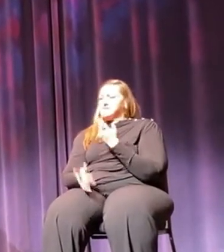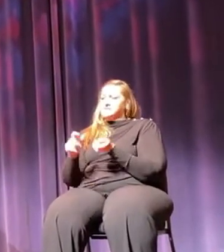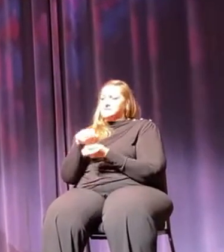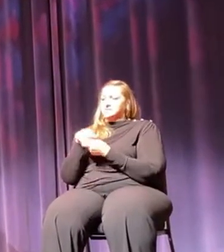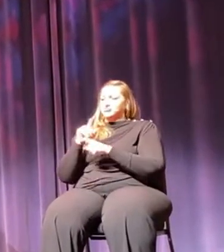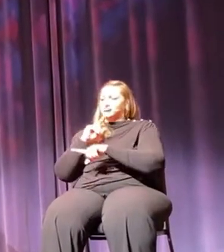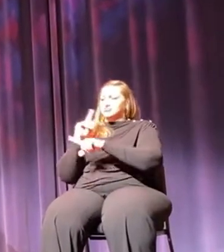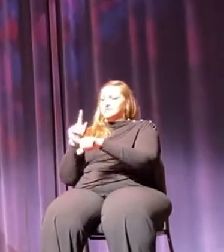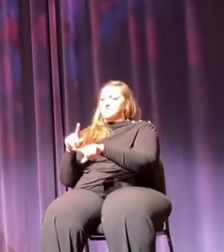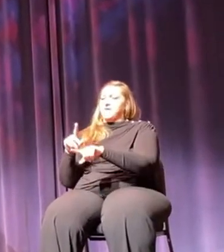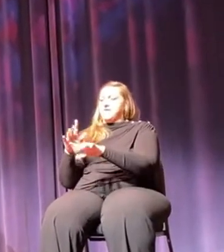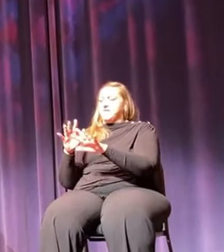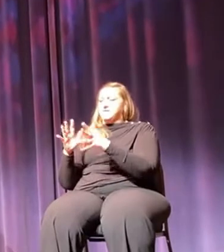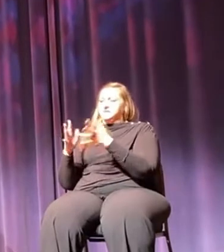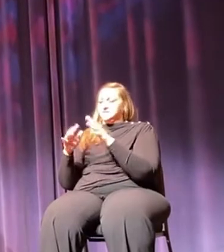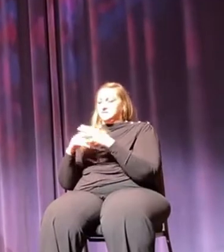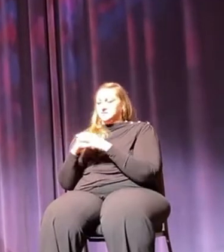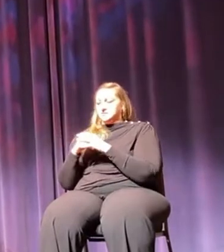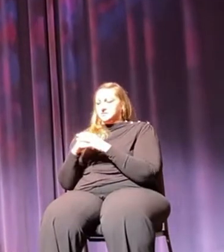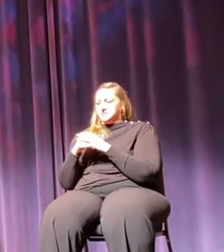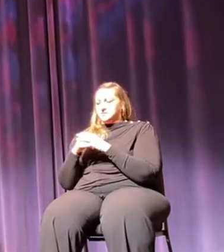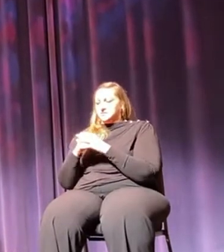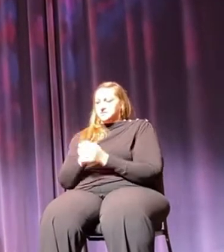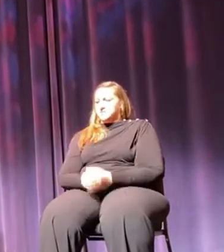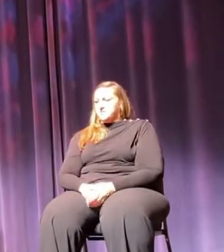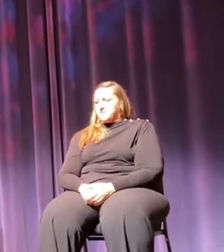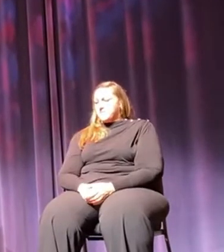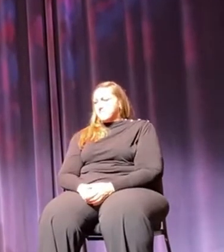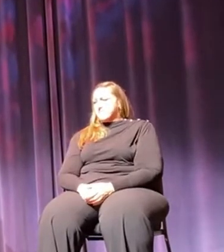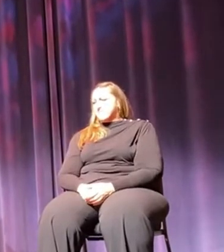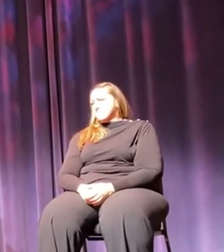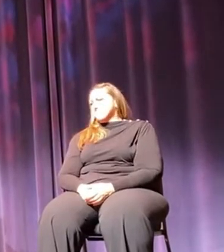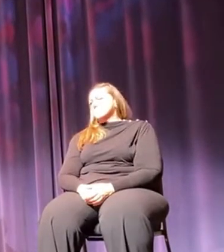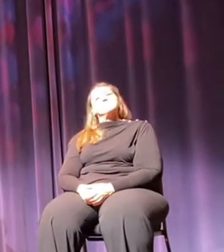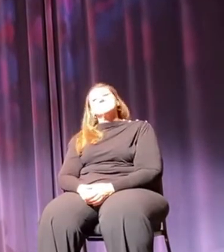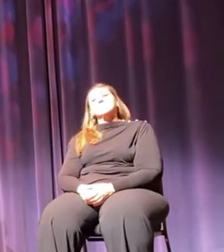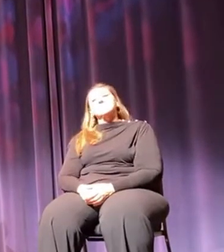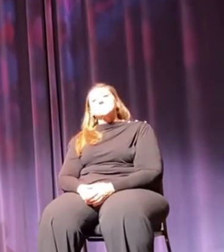to the hate crimes against Asian Americans